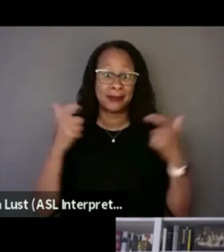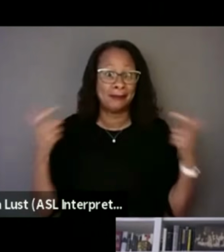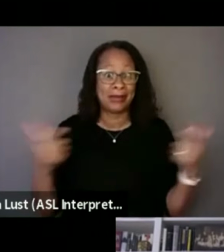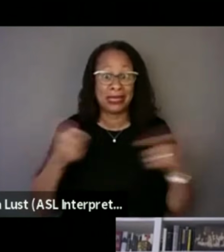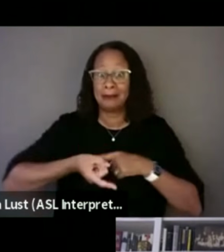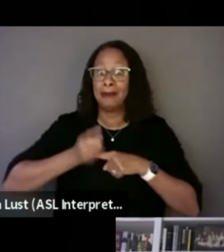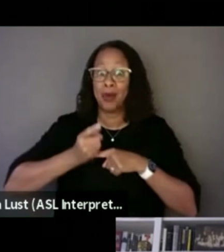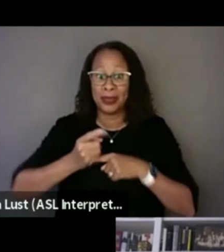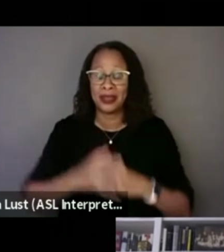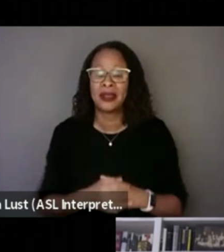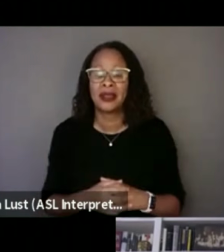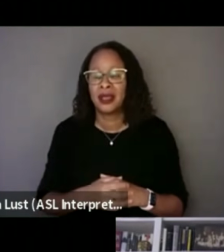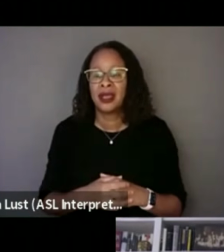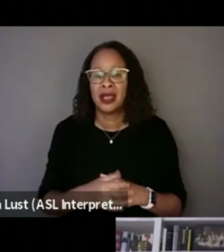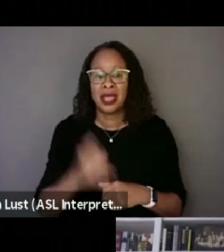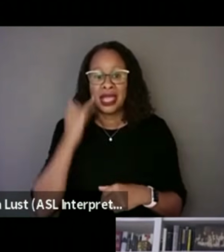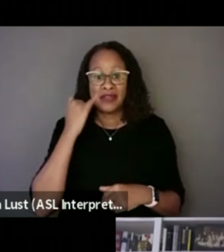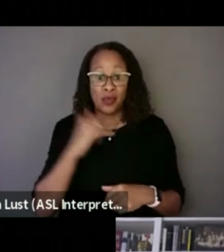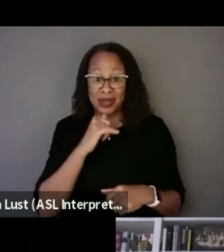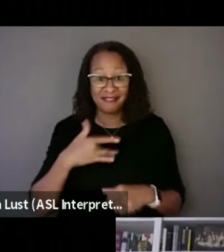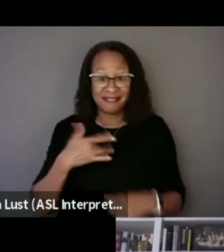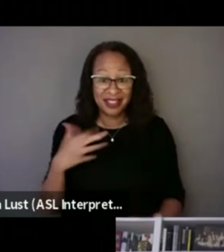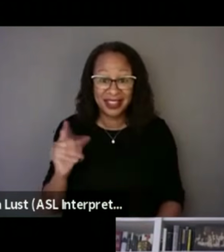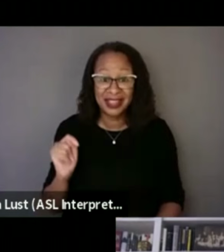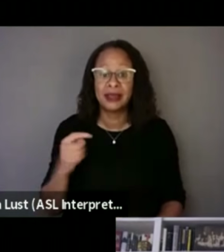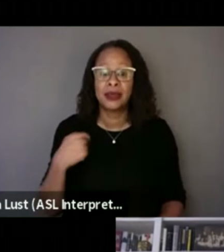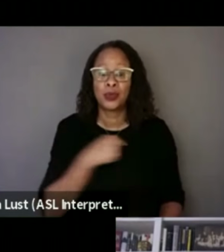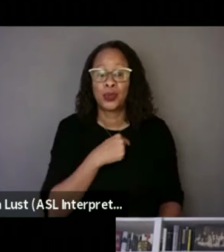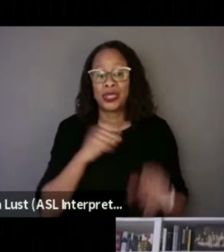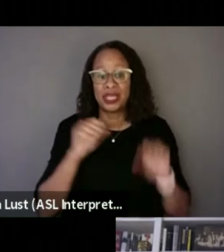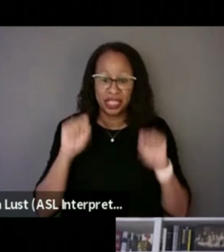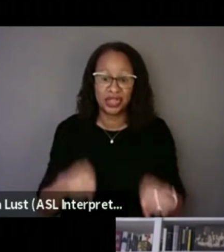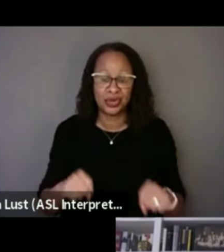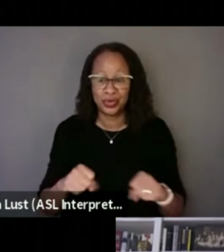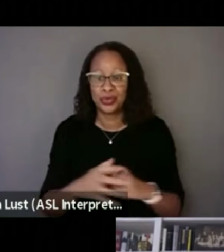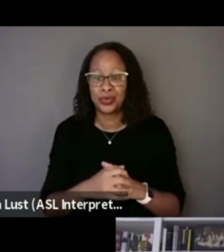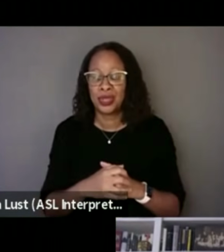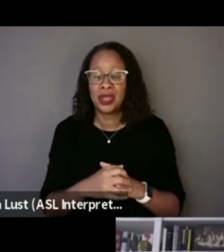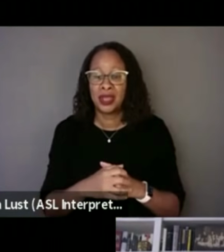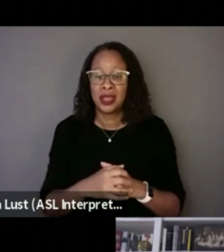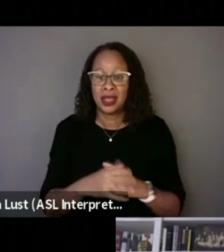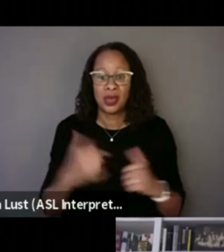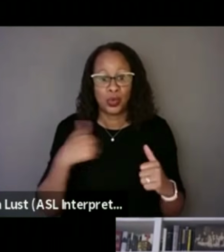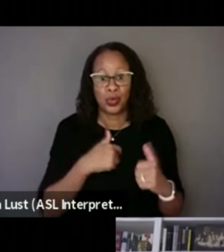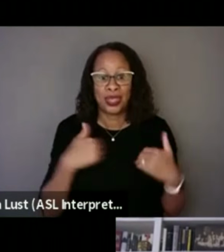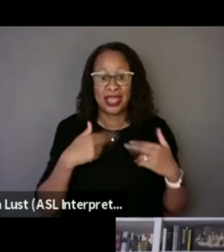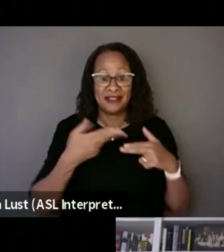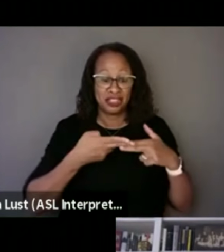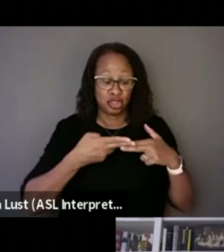So, if we just weren't feeling it, we could just like, even though we had like relatively a short number of dates each time we came,